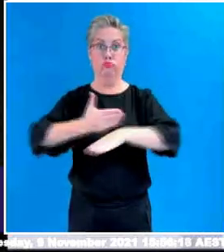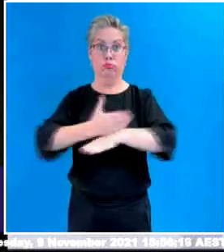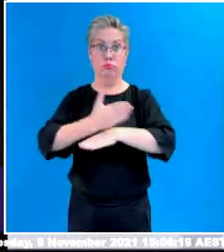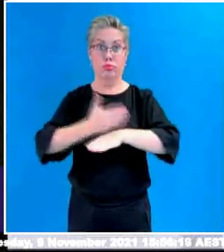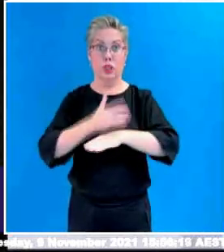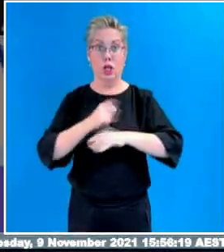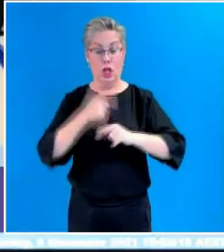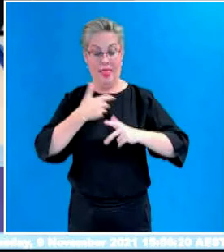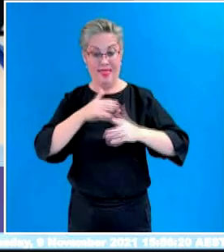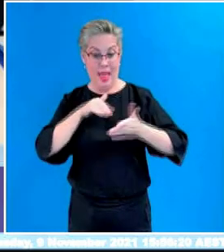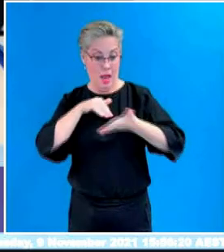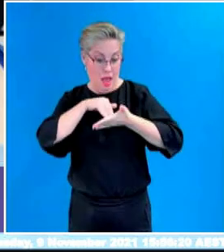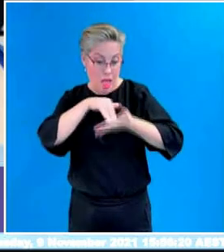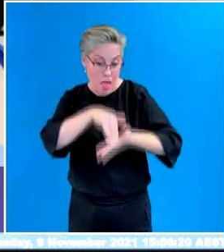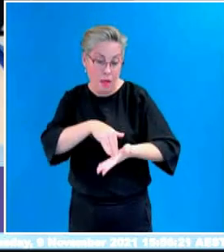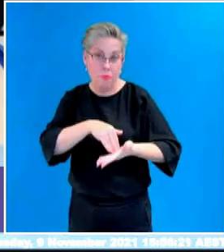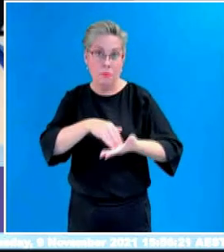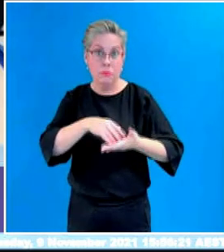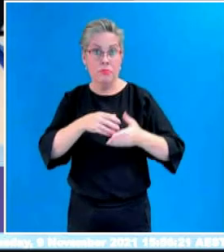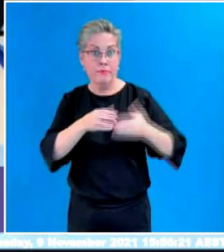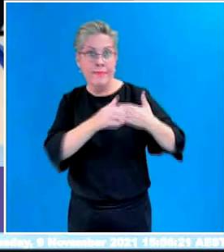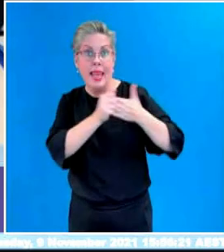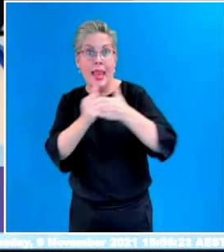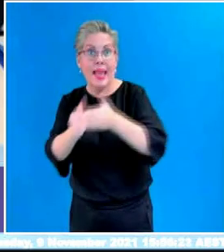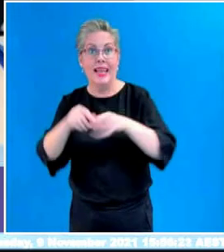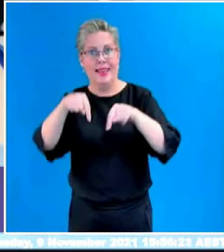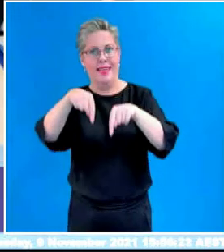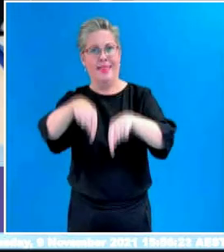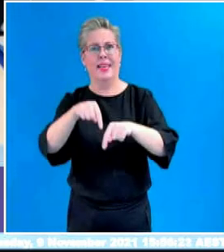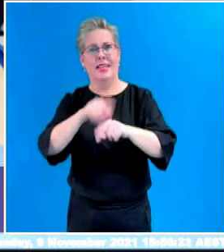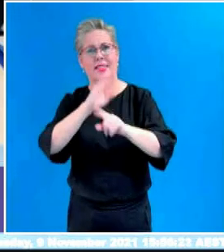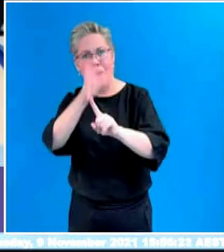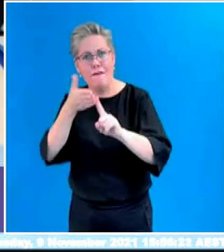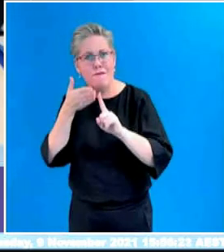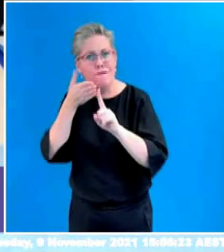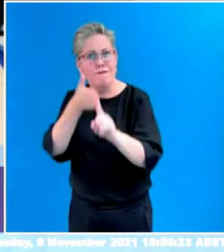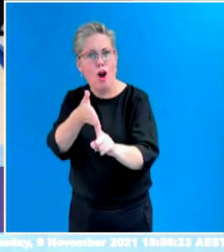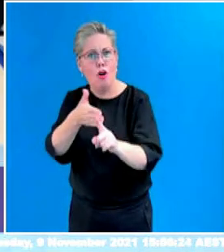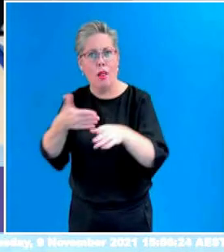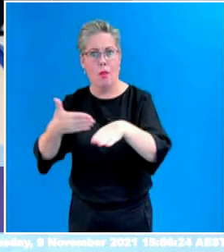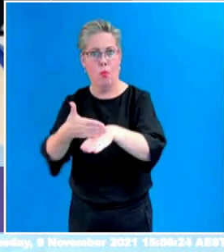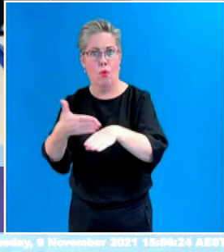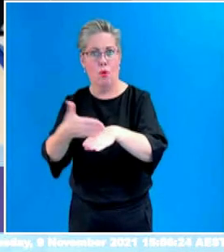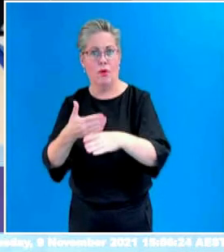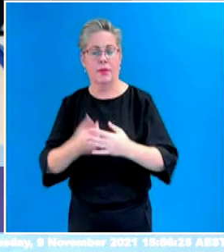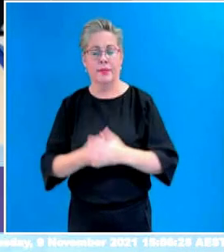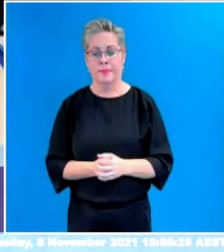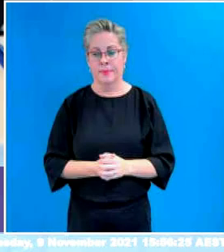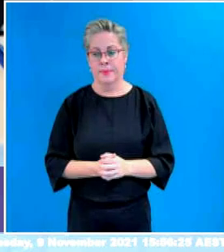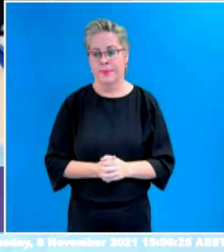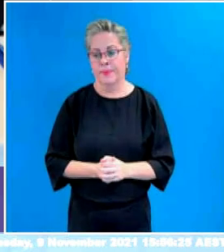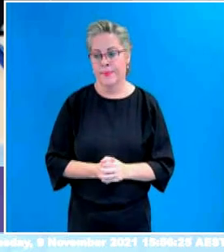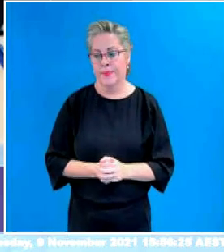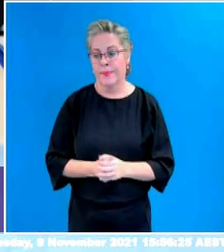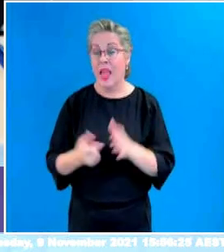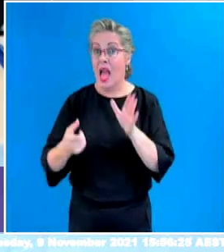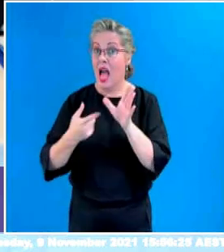disclose whether they have a disability unless it is relevant to providing reasonable adjustments.